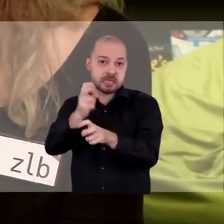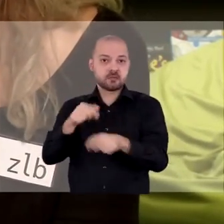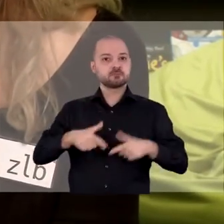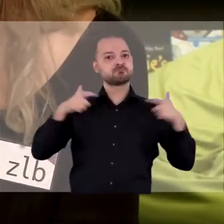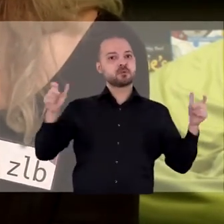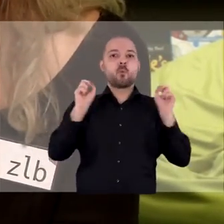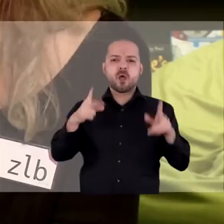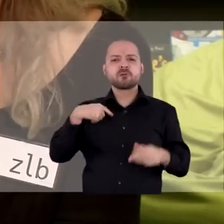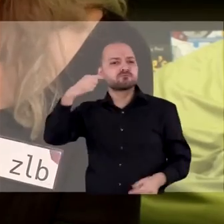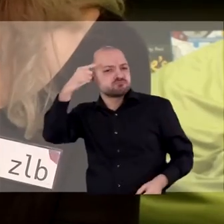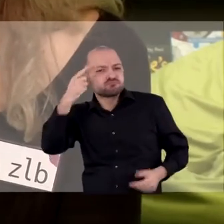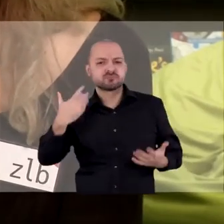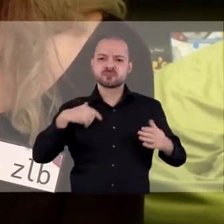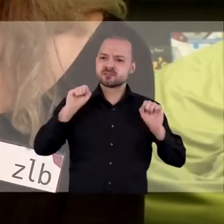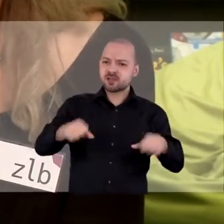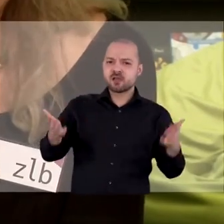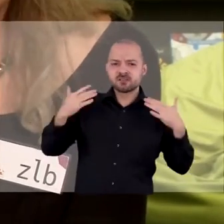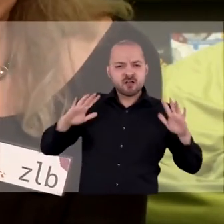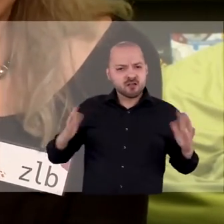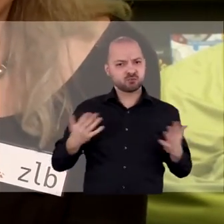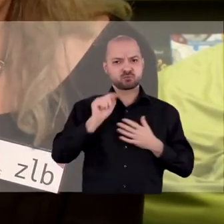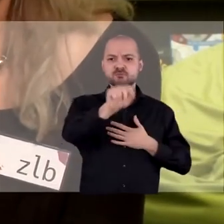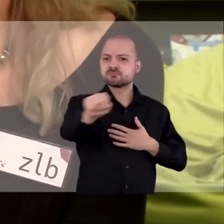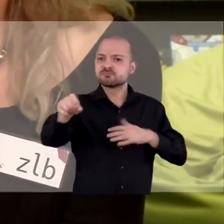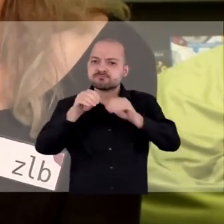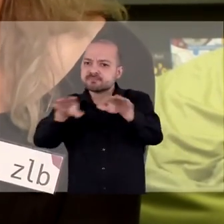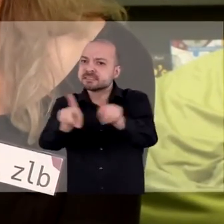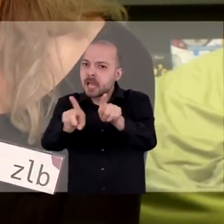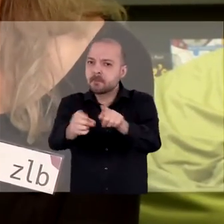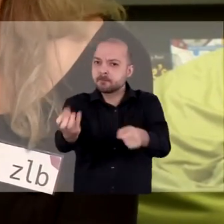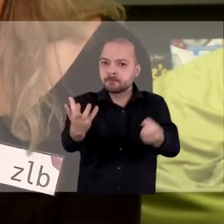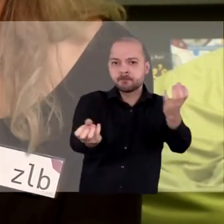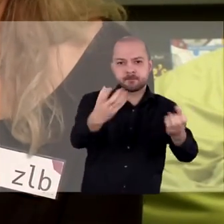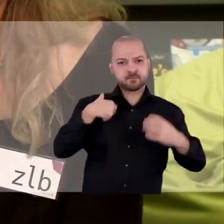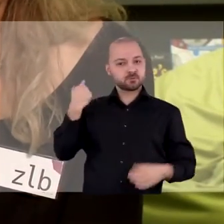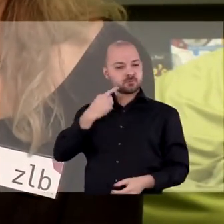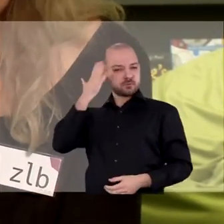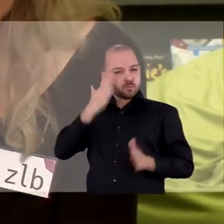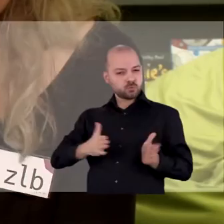Nevertheless, I still think we can offer ideas to those places on how they could organise such events,